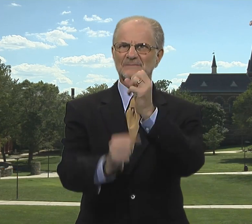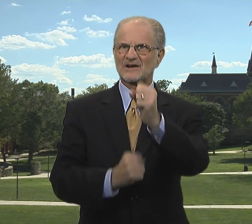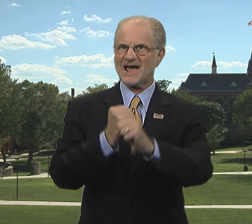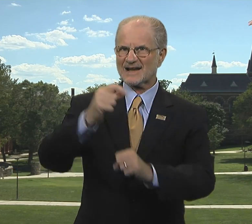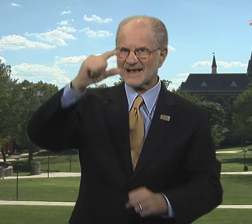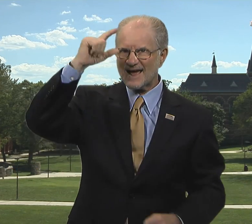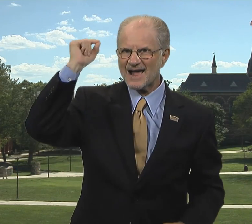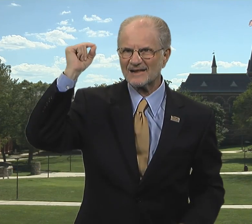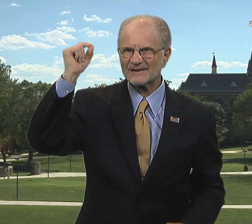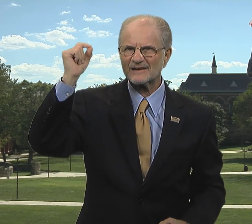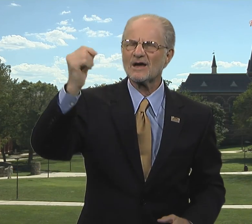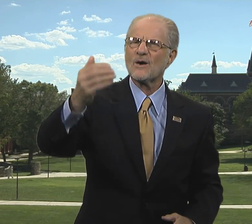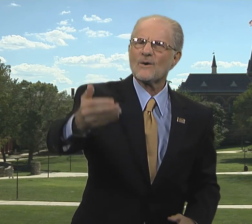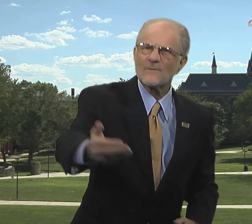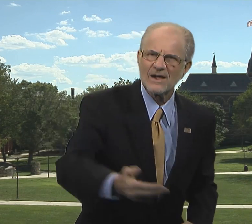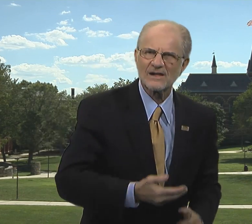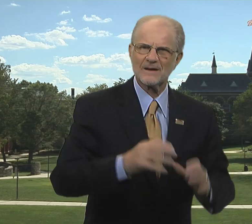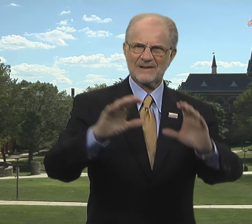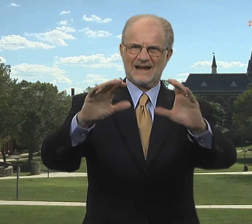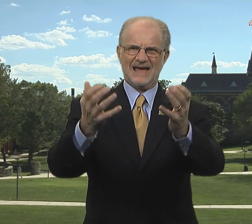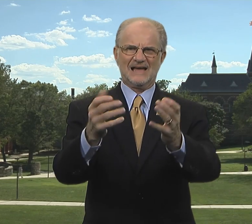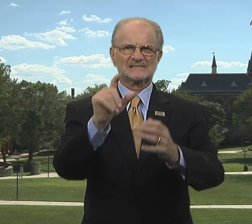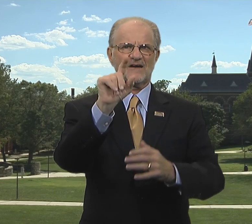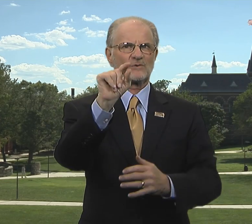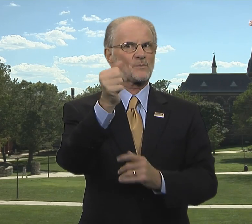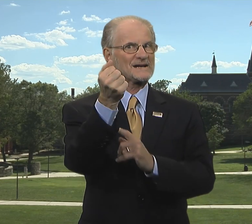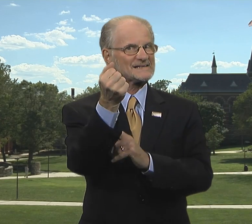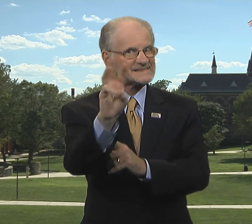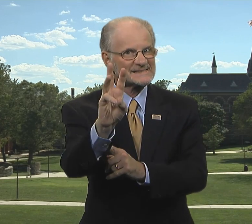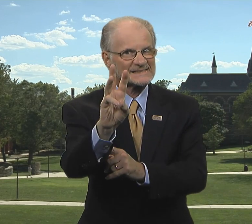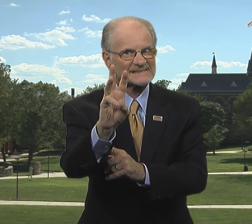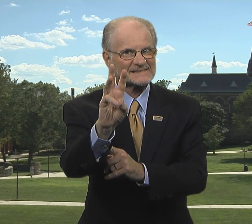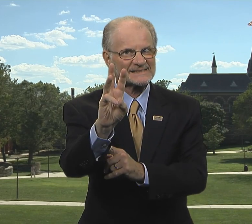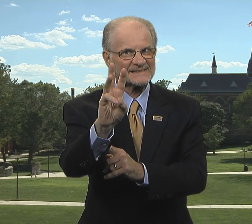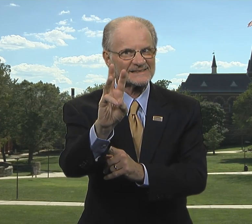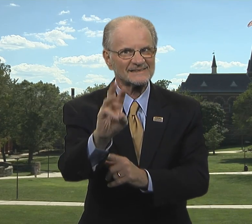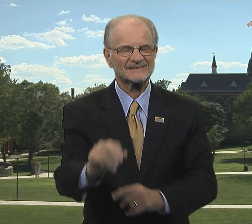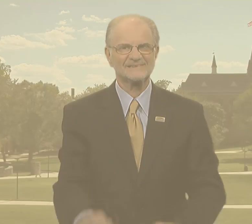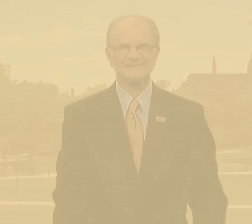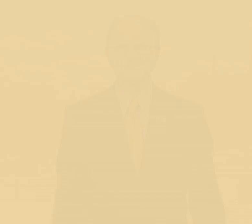academic year at Gallaudet! Welcome Class of 2016!